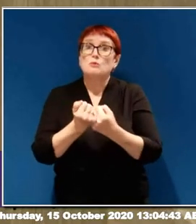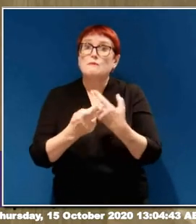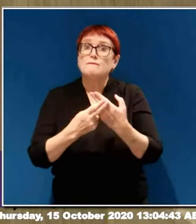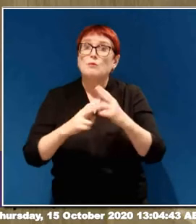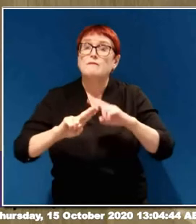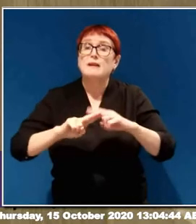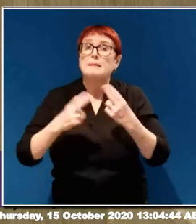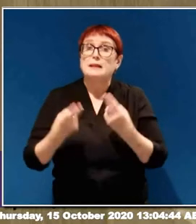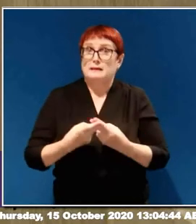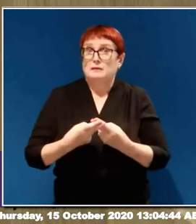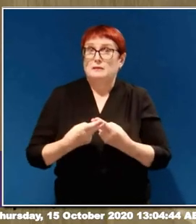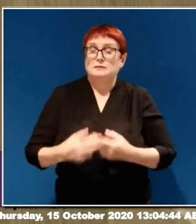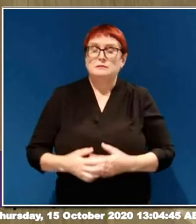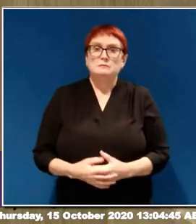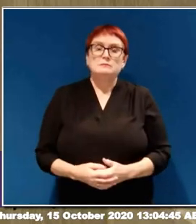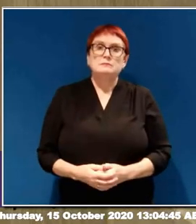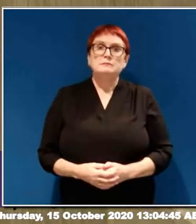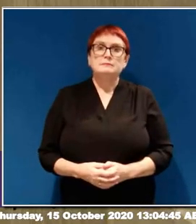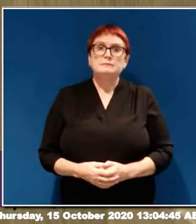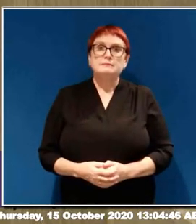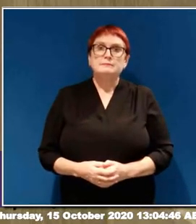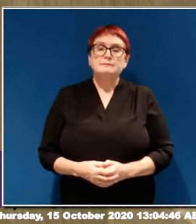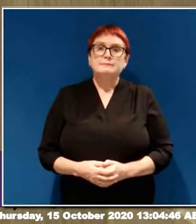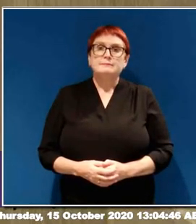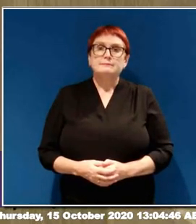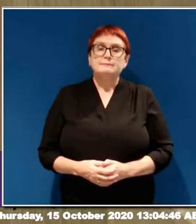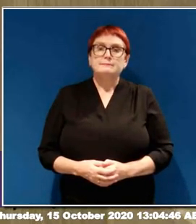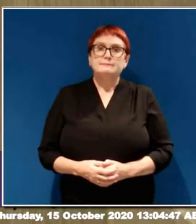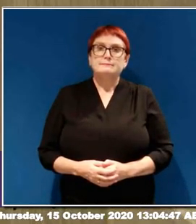have identified specific issues.